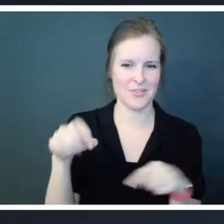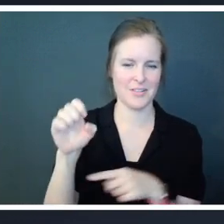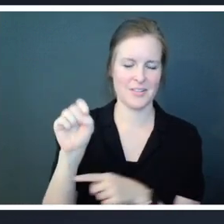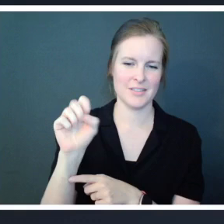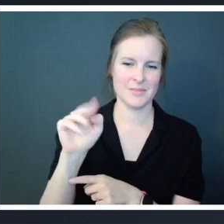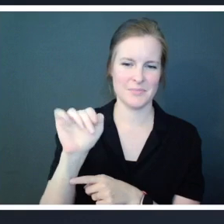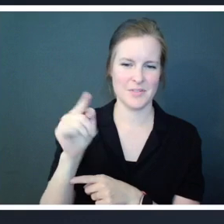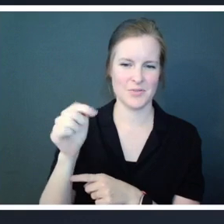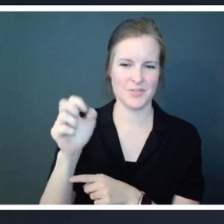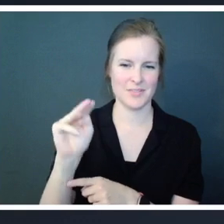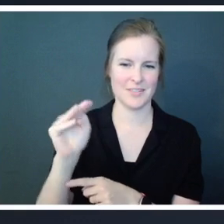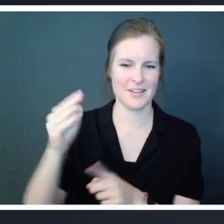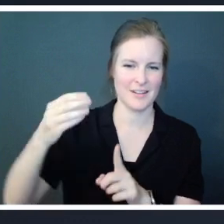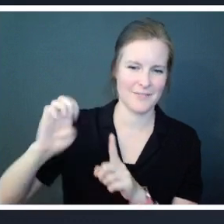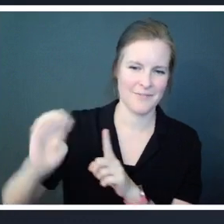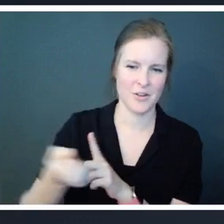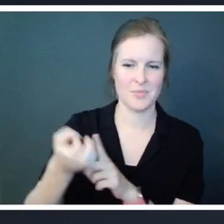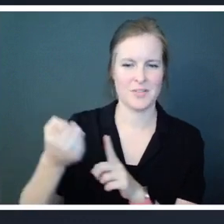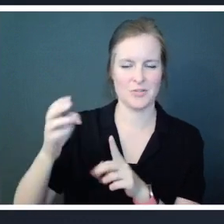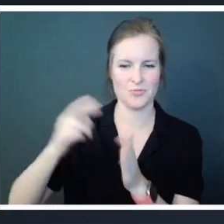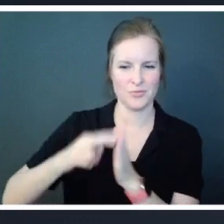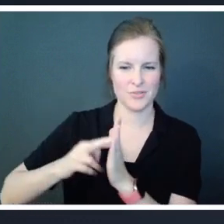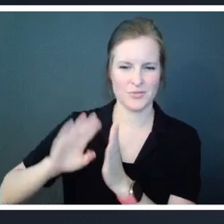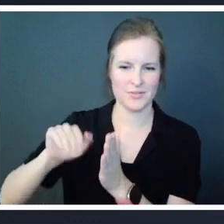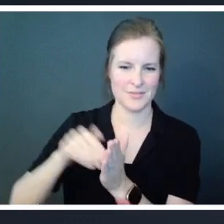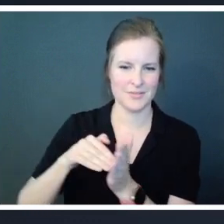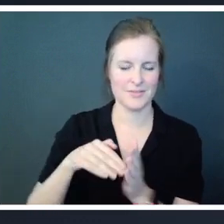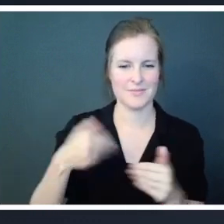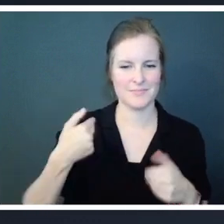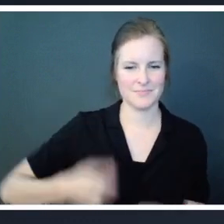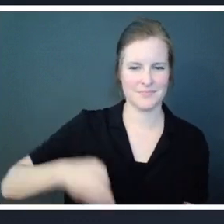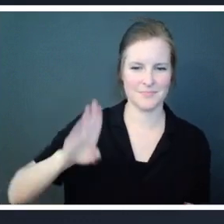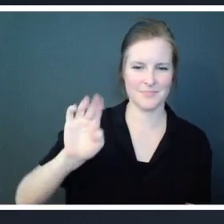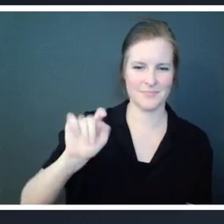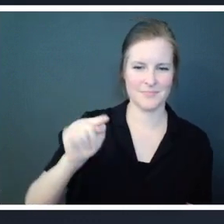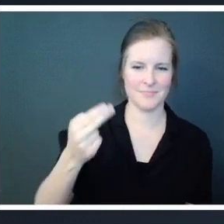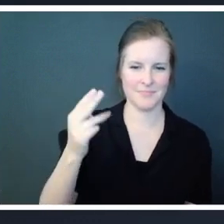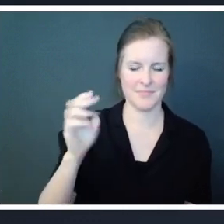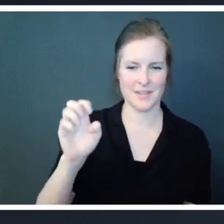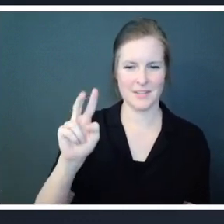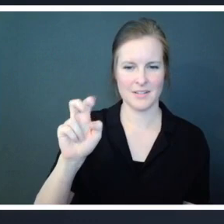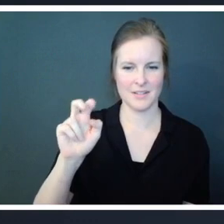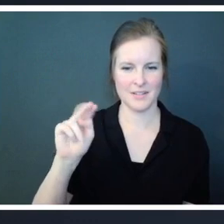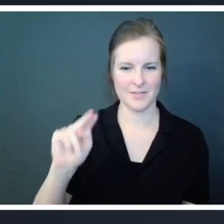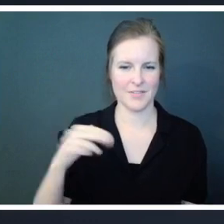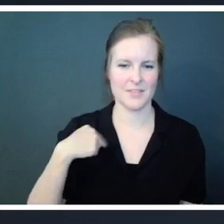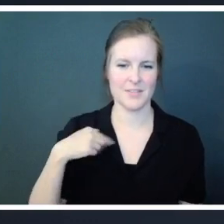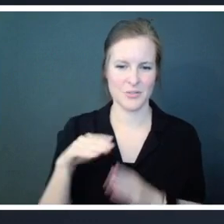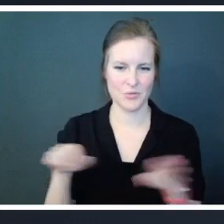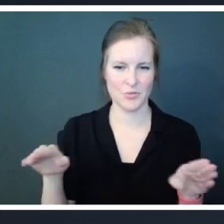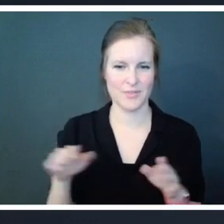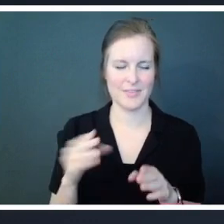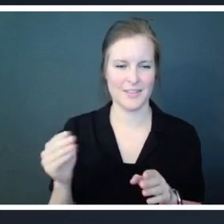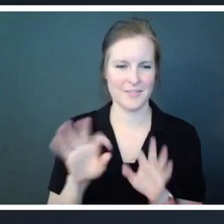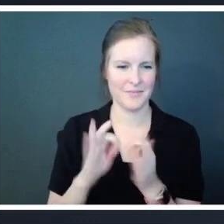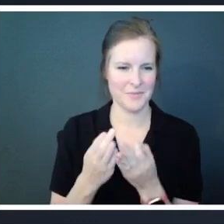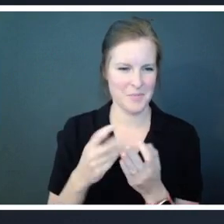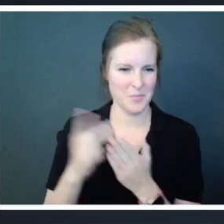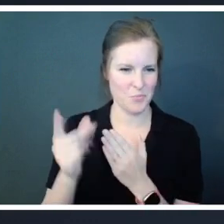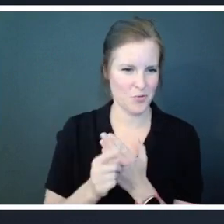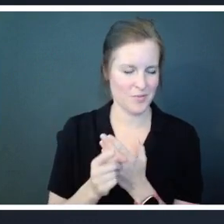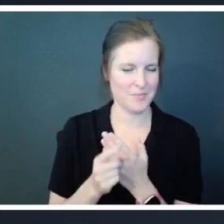manage Youth and Family Programs in the Education Department at the National Portrait Gallery.